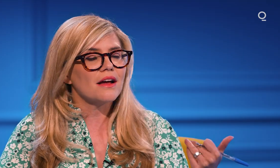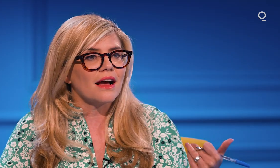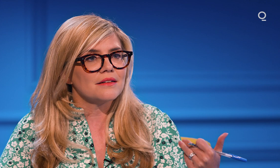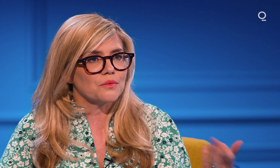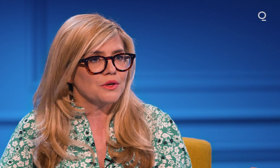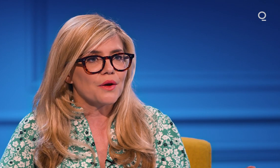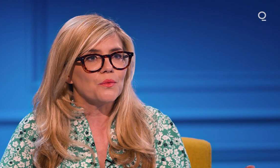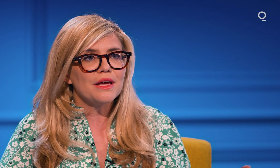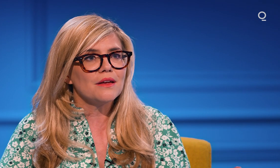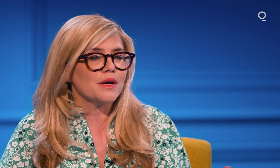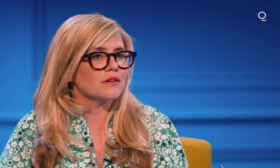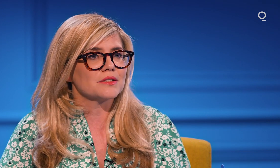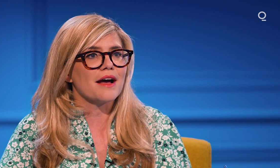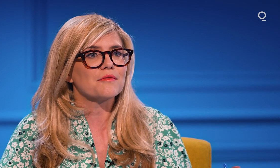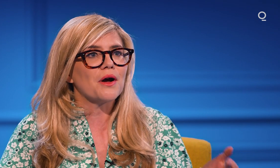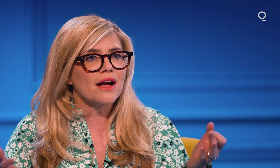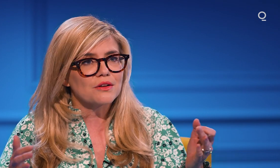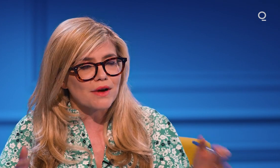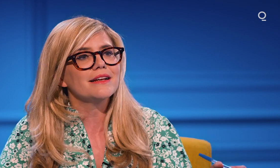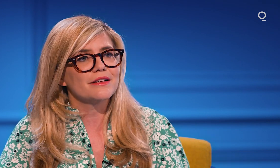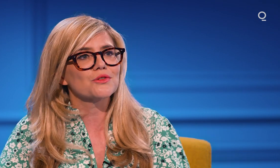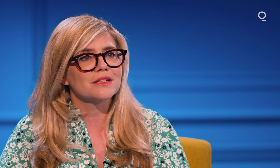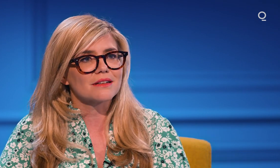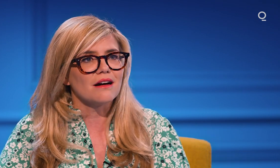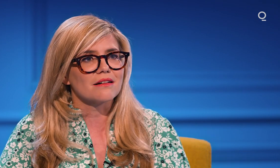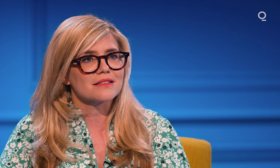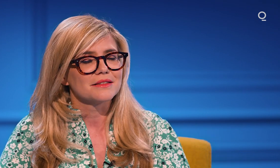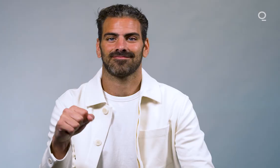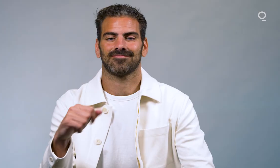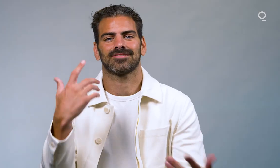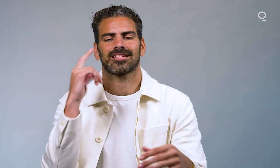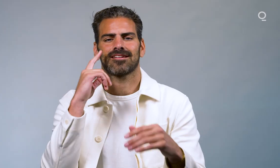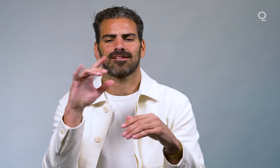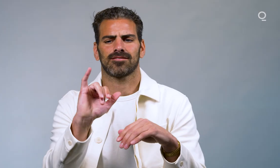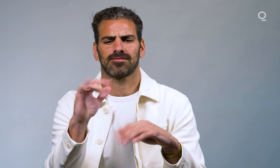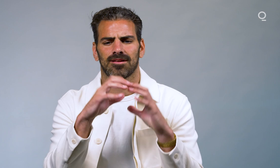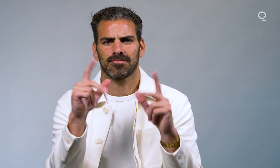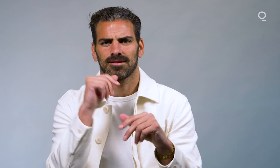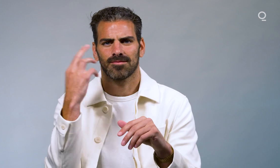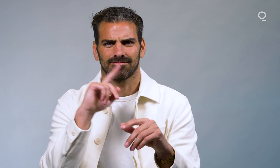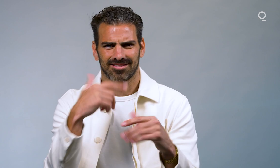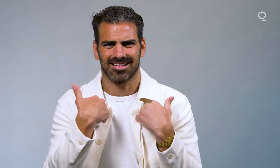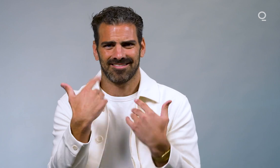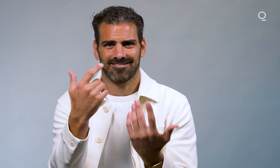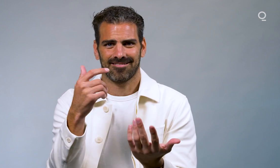and you know, we are not deaf, but I greatly enjoyed the class. It's fantastic. A lot of people, I don't think,